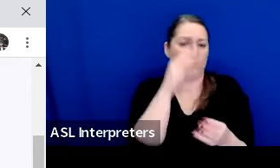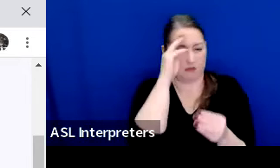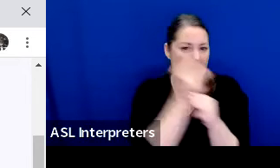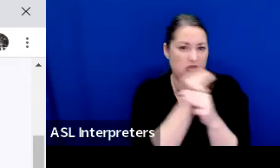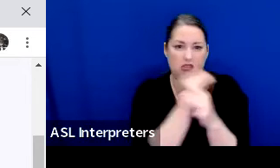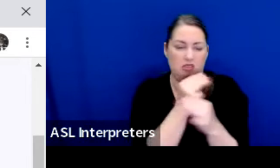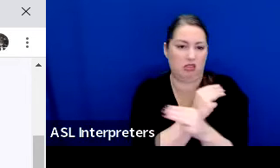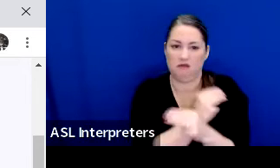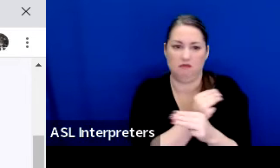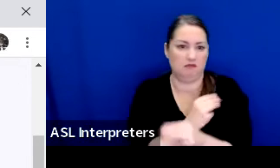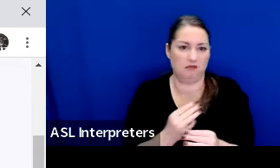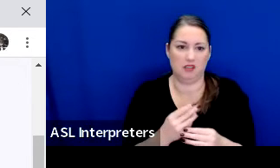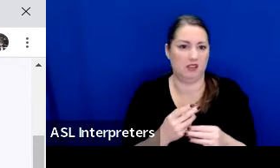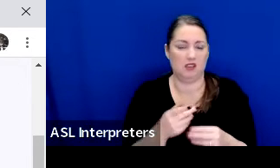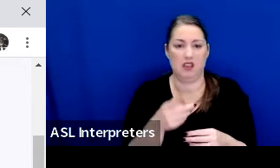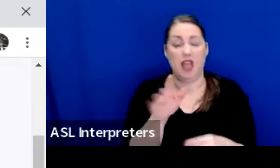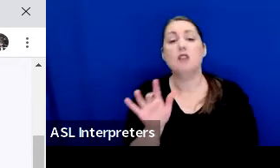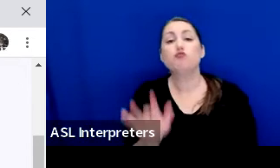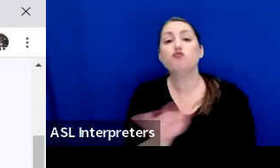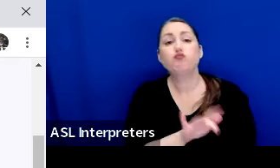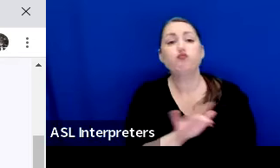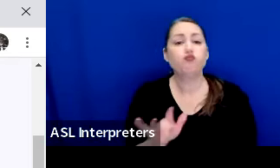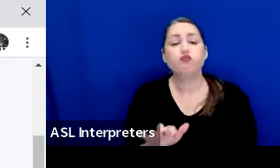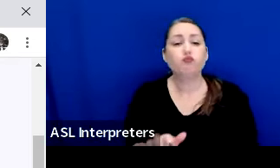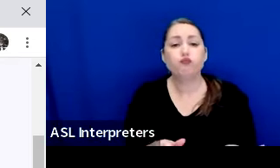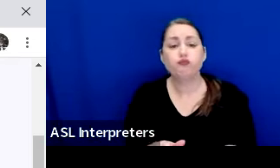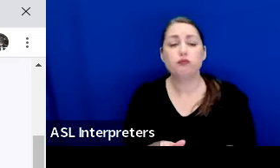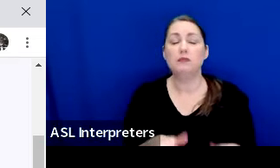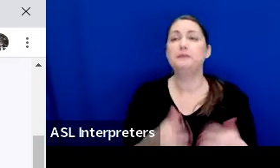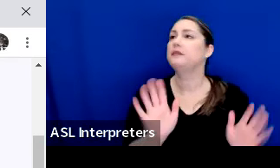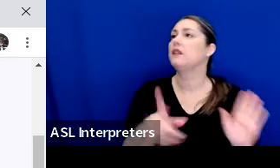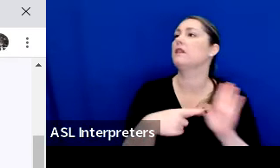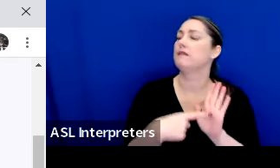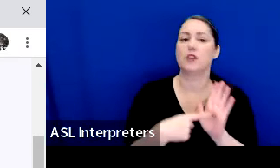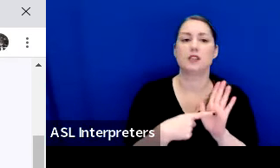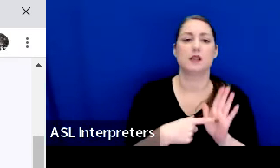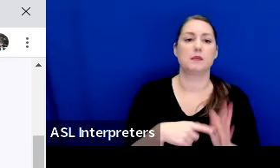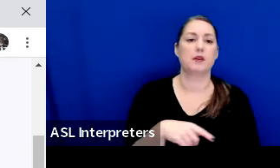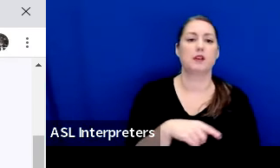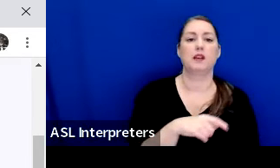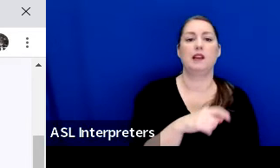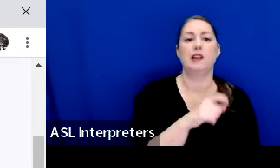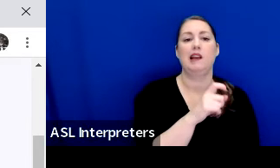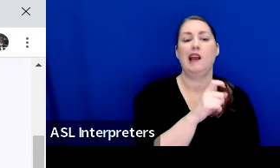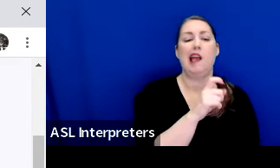There's no problem with this and the way it works. So let's say you did x squared plus side of X,